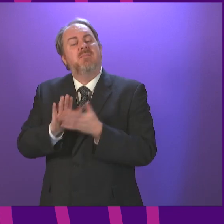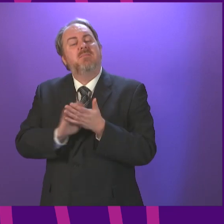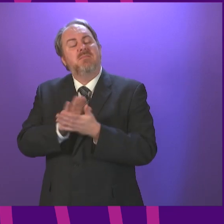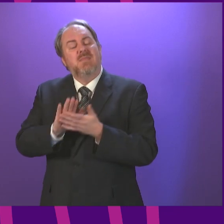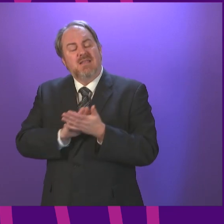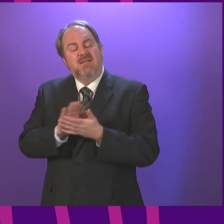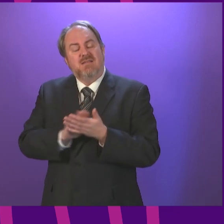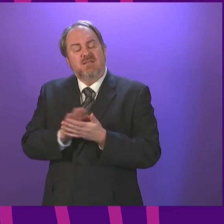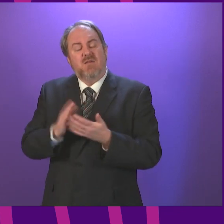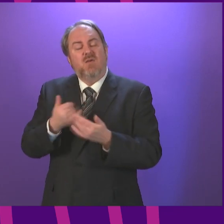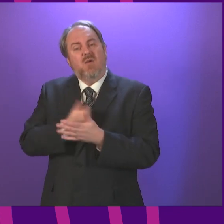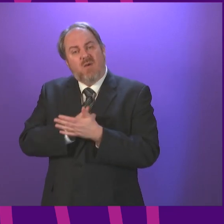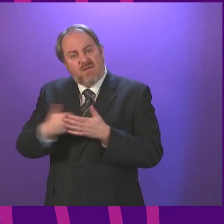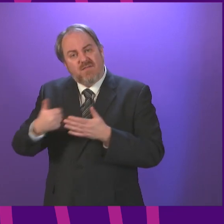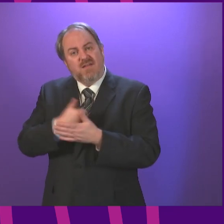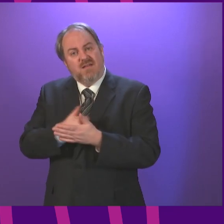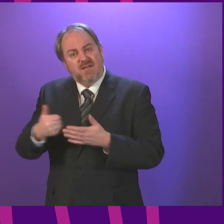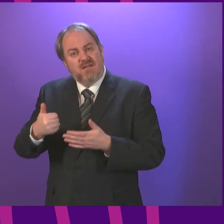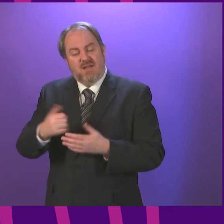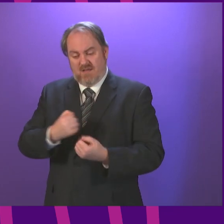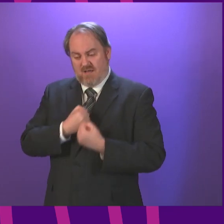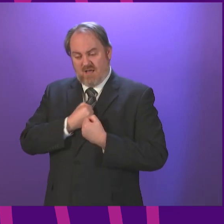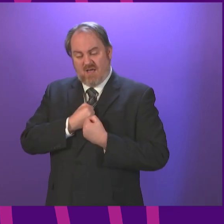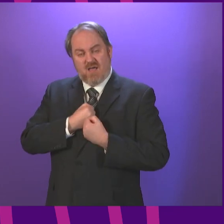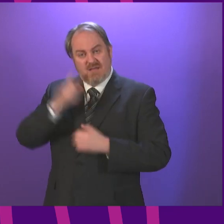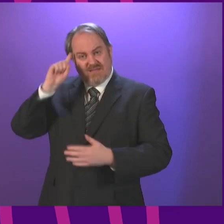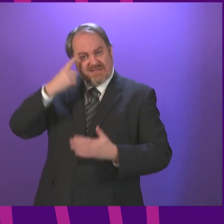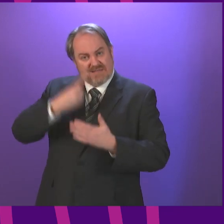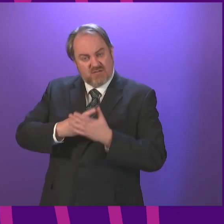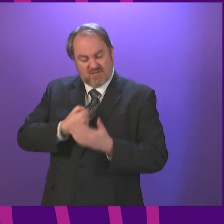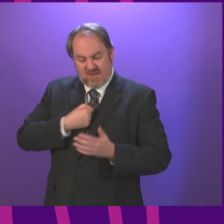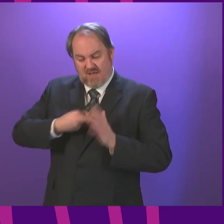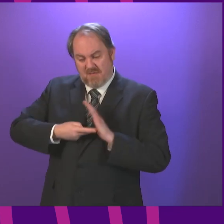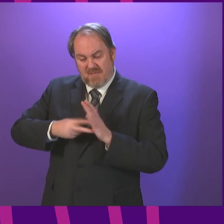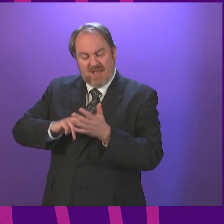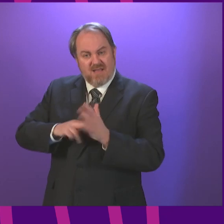In many cases, because of the action that we have taken—for example with the Dalzell